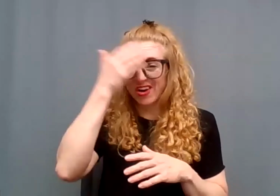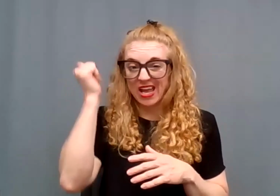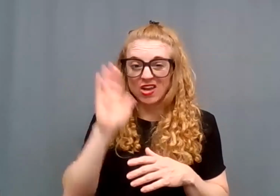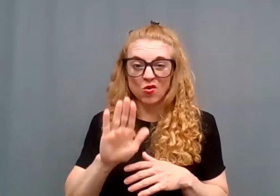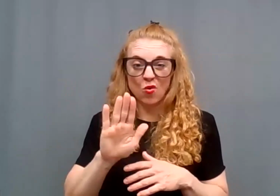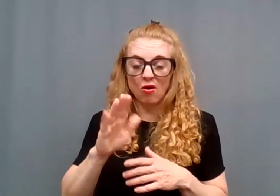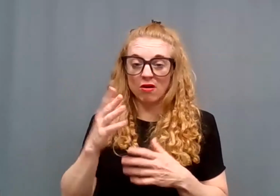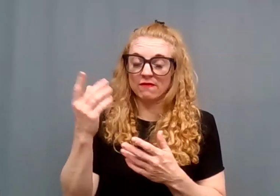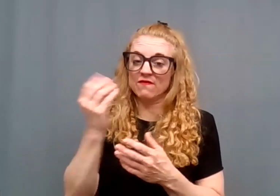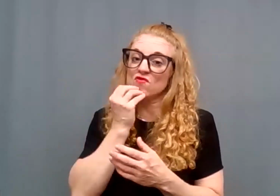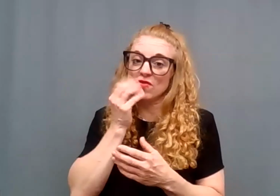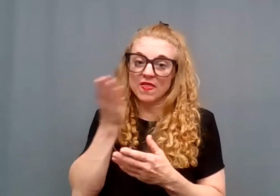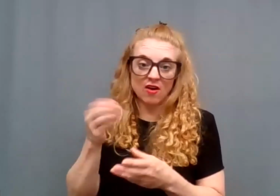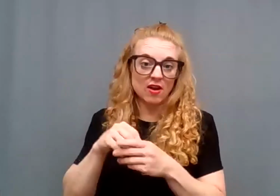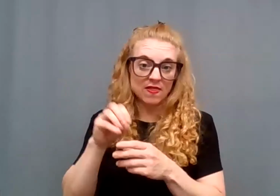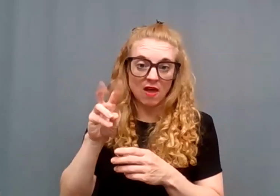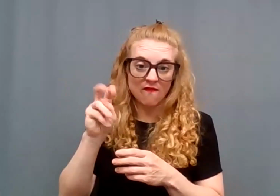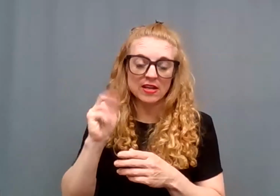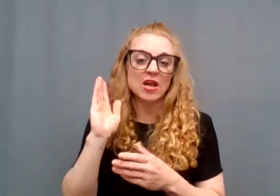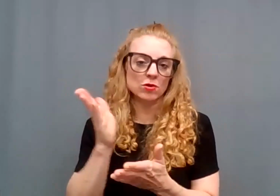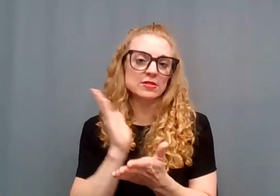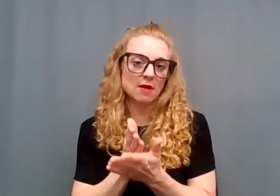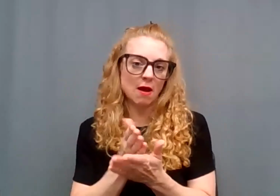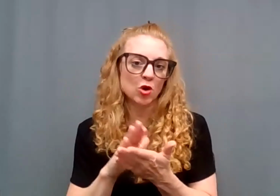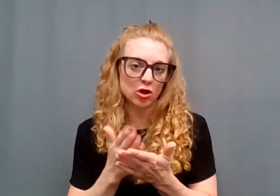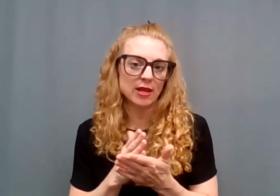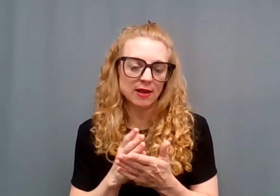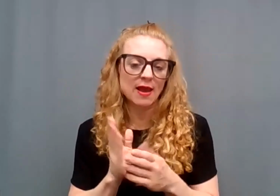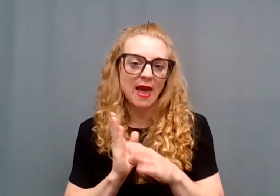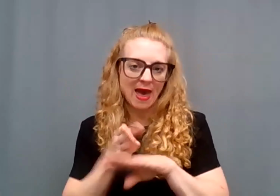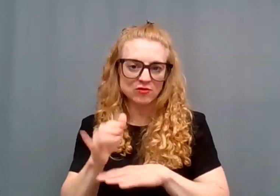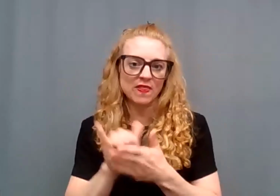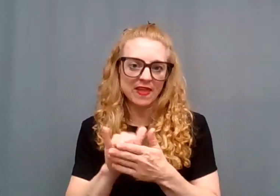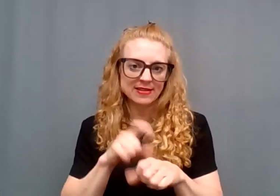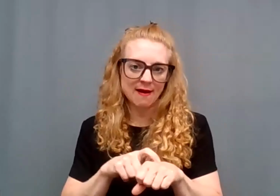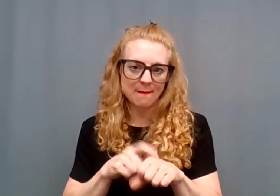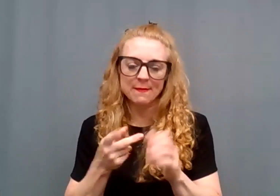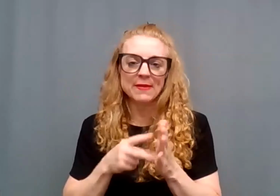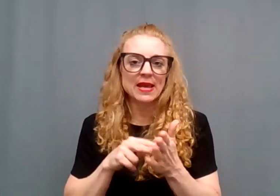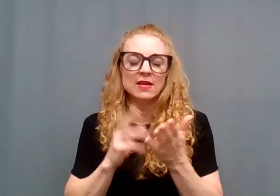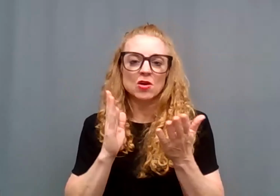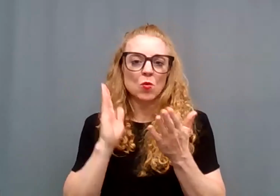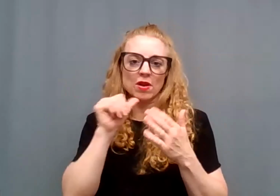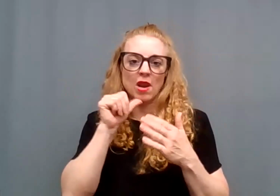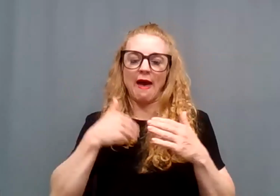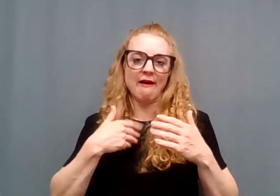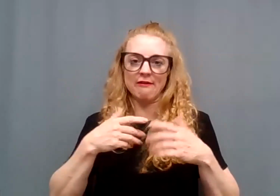oven it stops cooking after the assigned time and so you're not going to have a blackened smoke